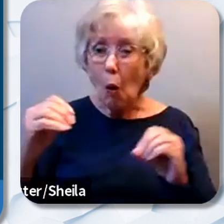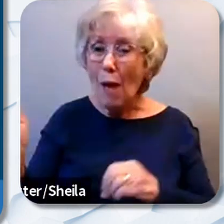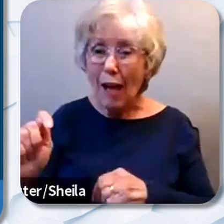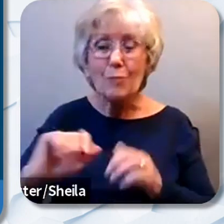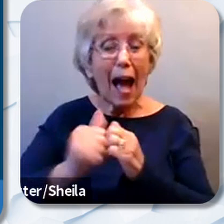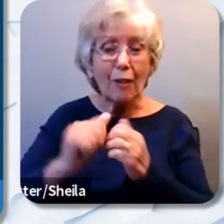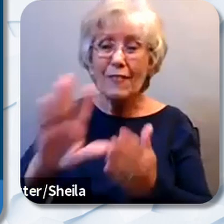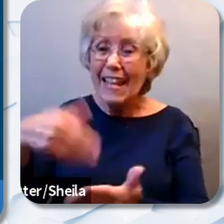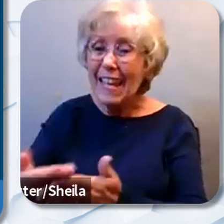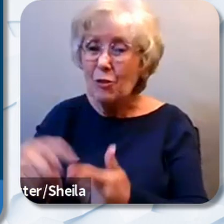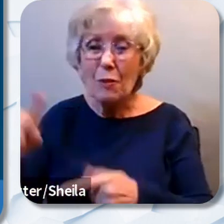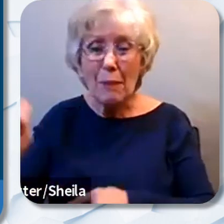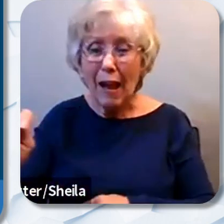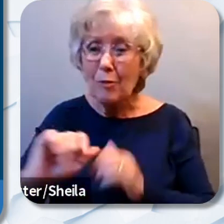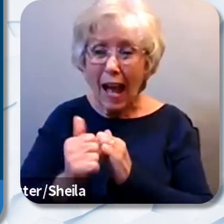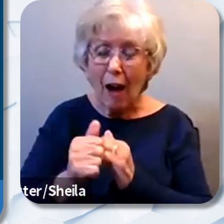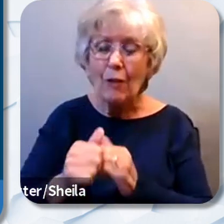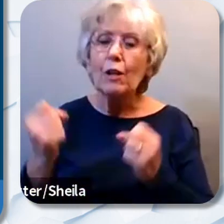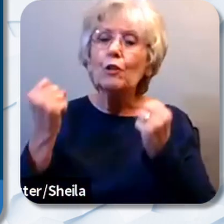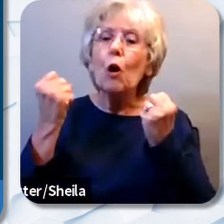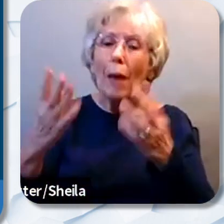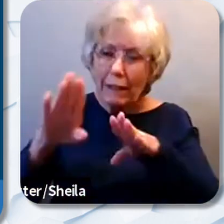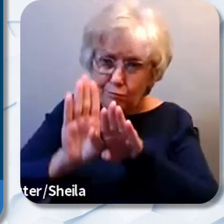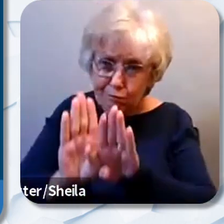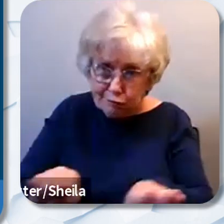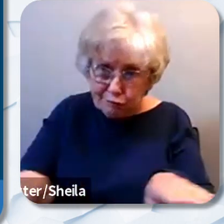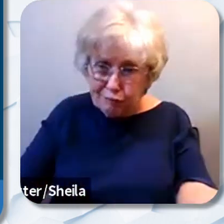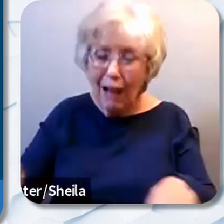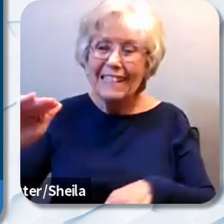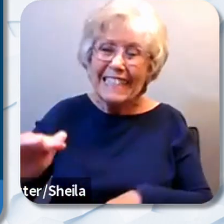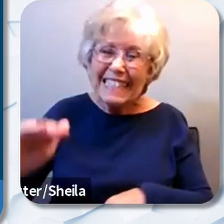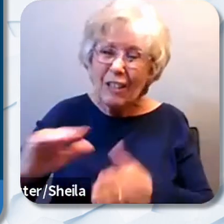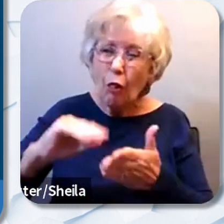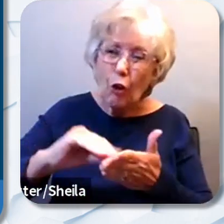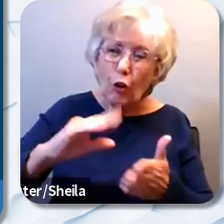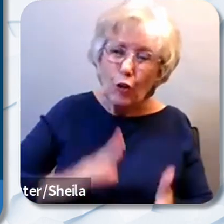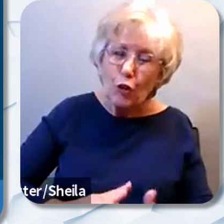and there's so many little learners to one adult so. I knew this wasn't, the best thing for our